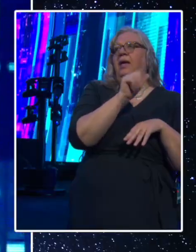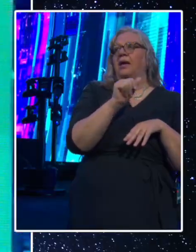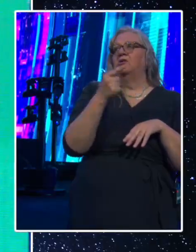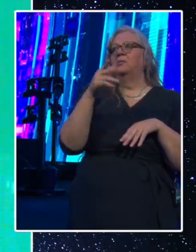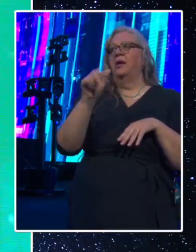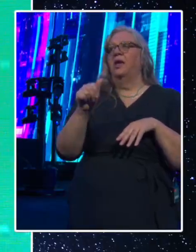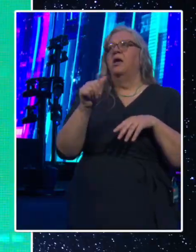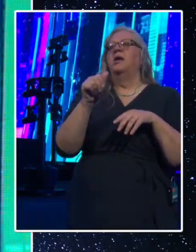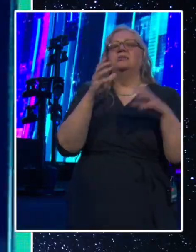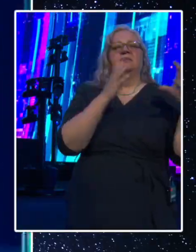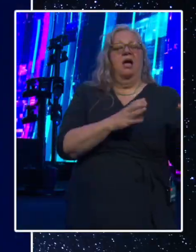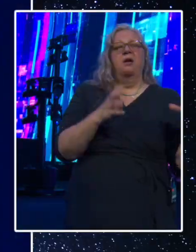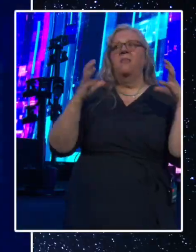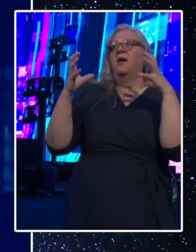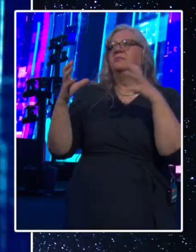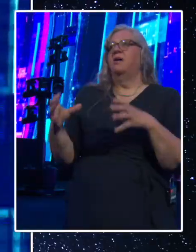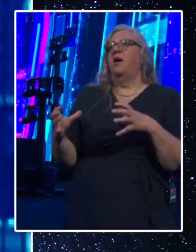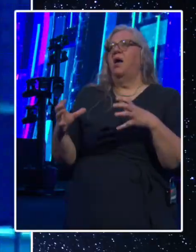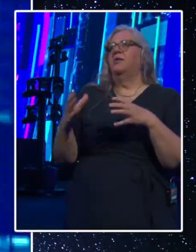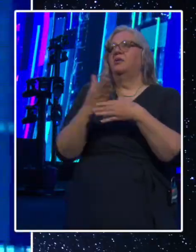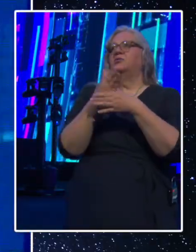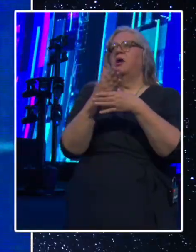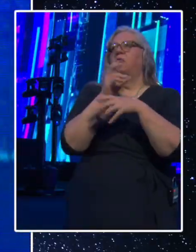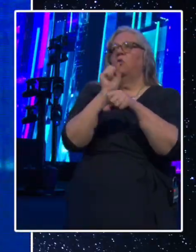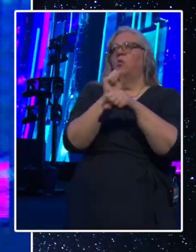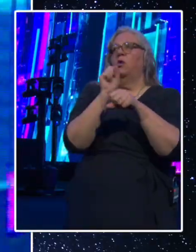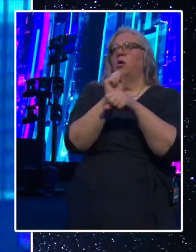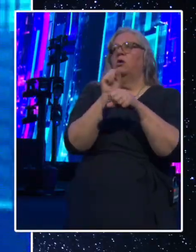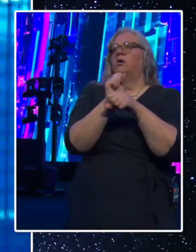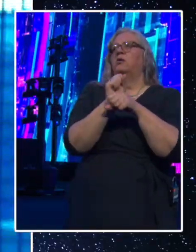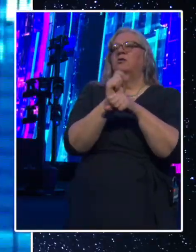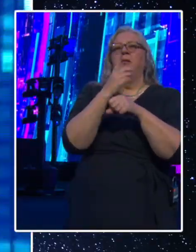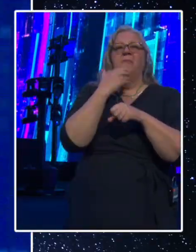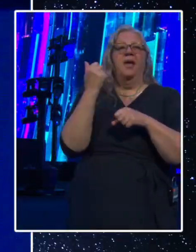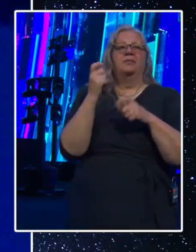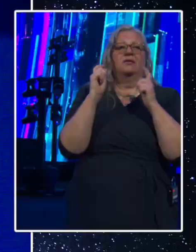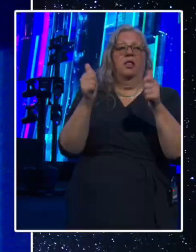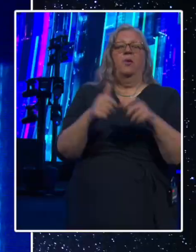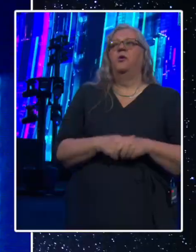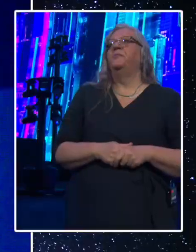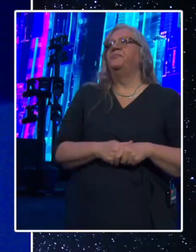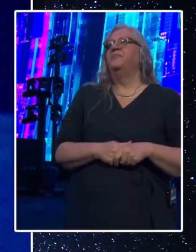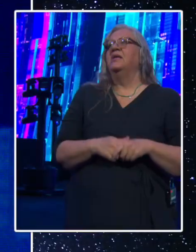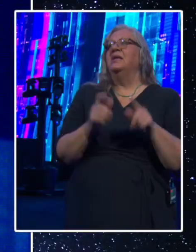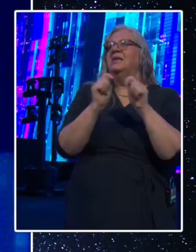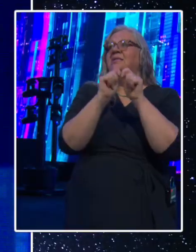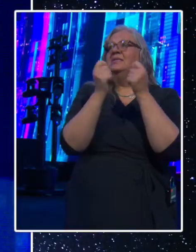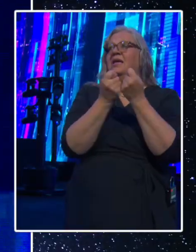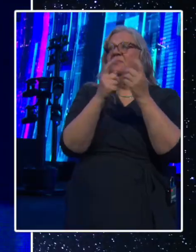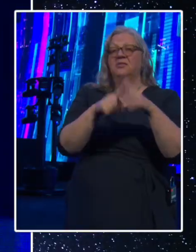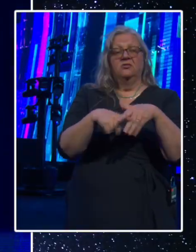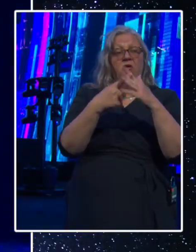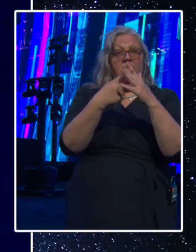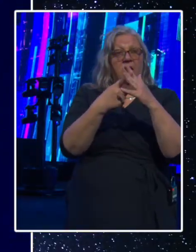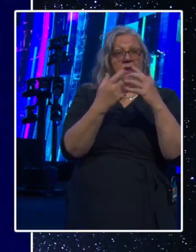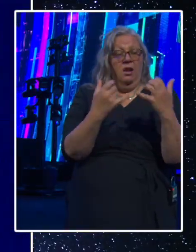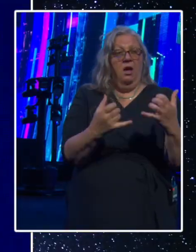in a shared resource pool that routes workloads to the best accelerator. For teams just getting started,